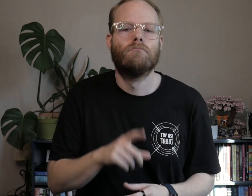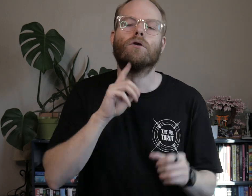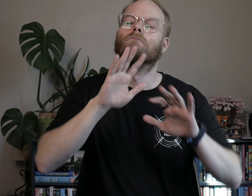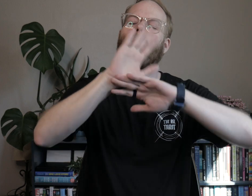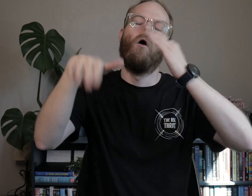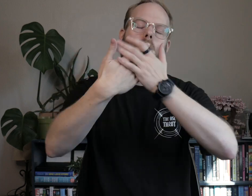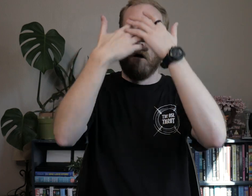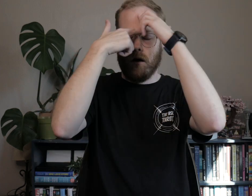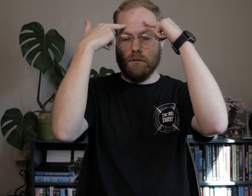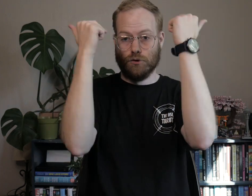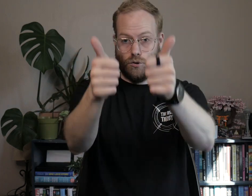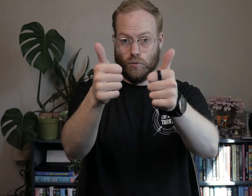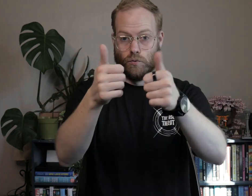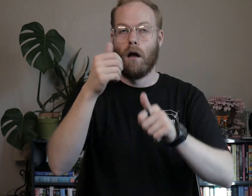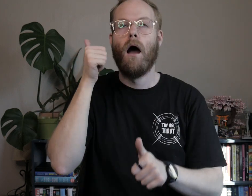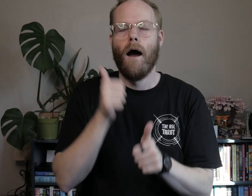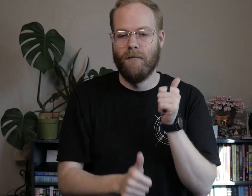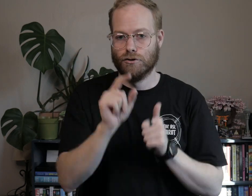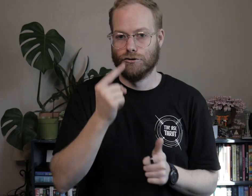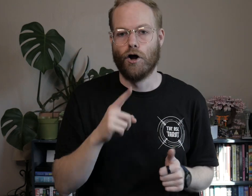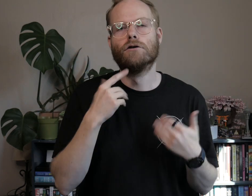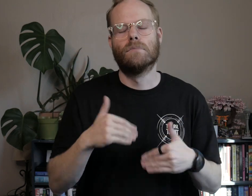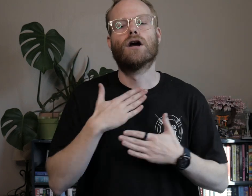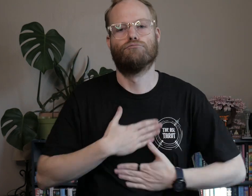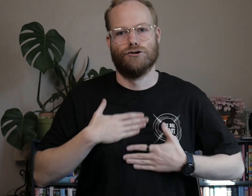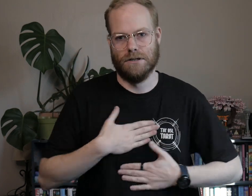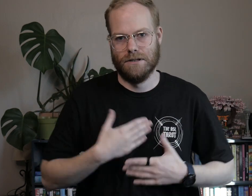Completely up to you, and every dollar is very much appreciated!